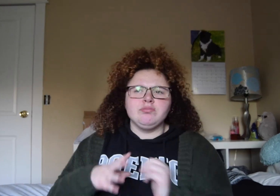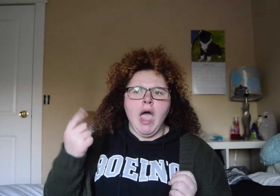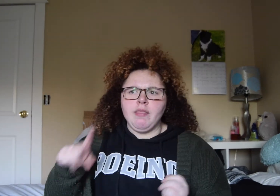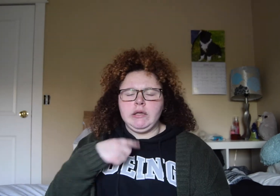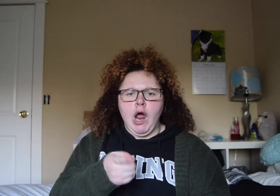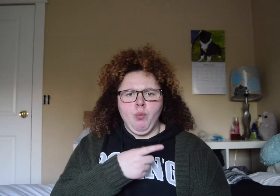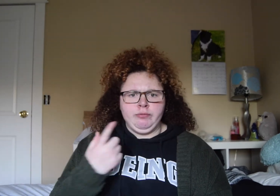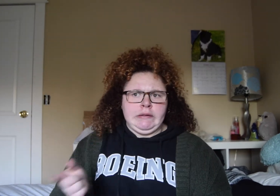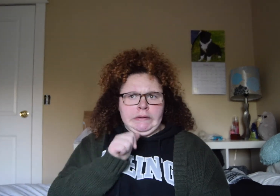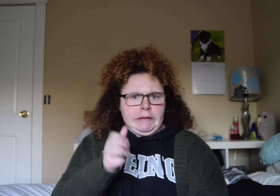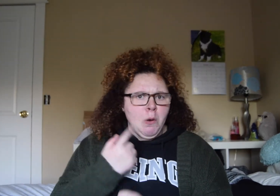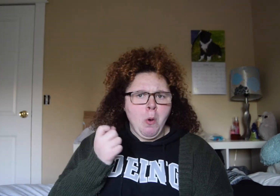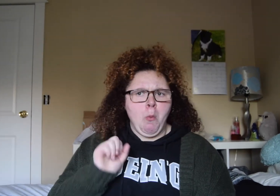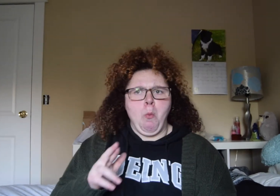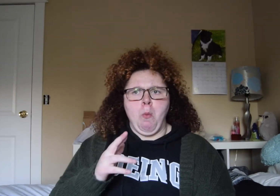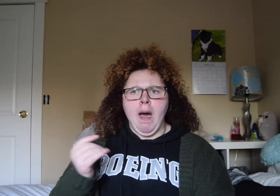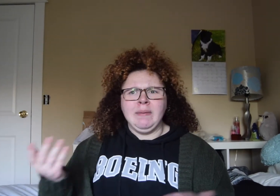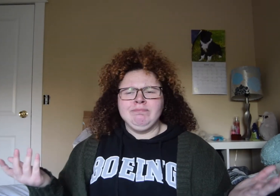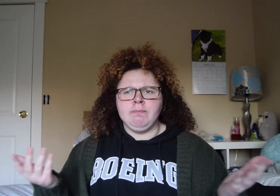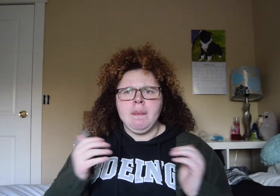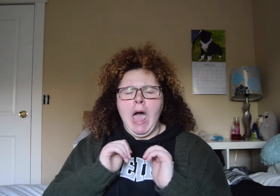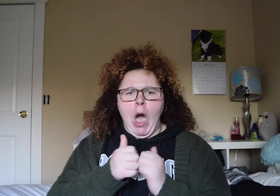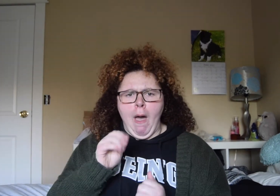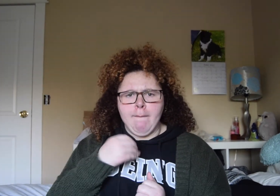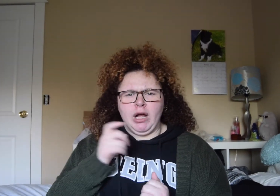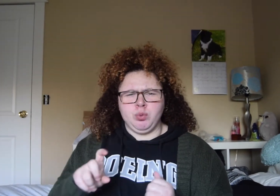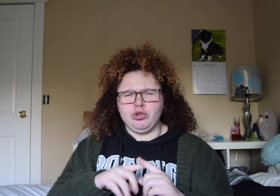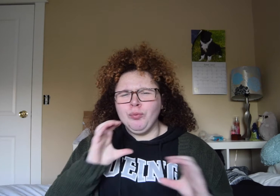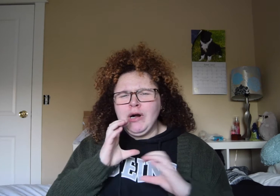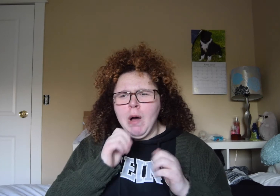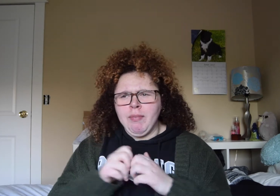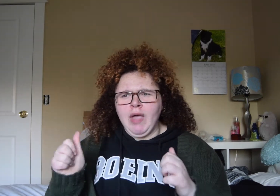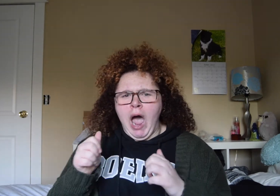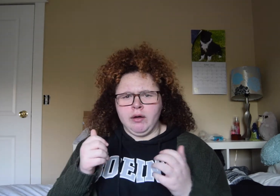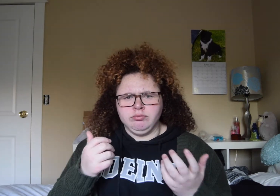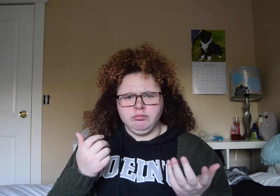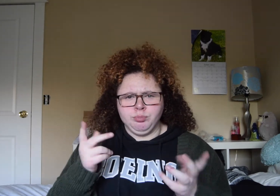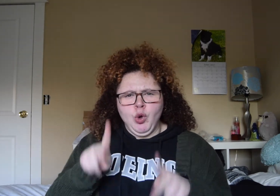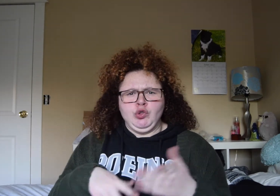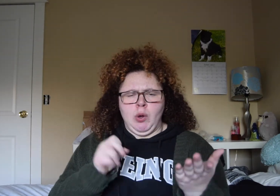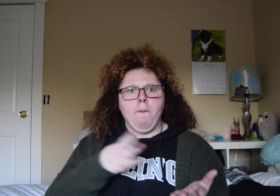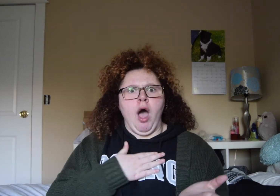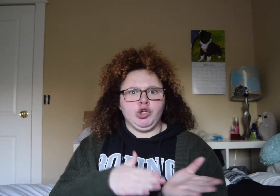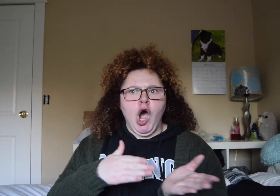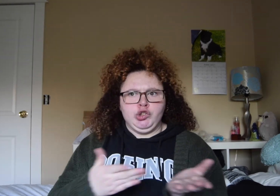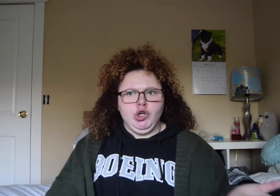And they tell you that they didn't get you one. Like how am I supposed to communicate with a person or my doctor?